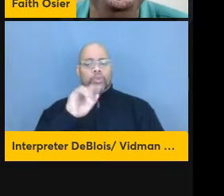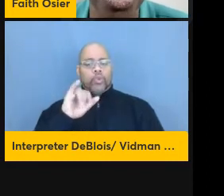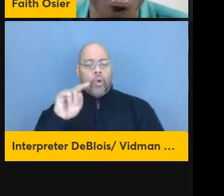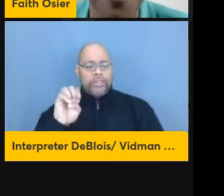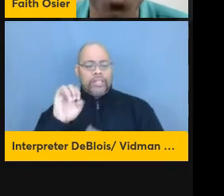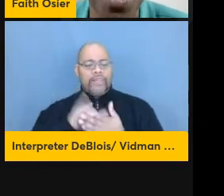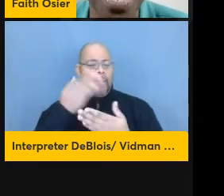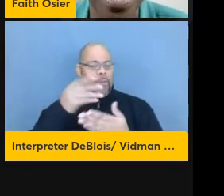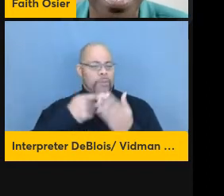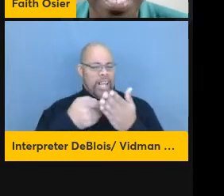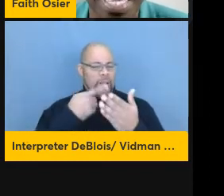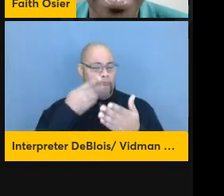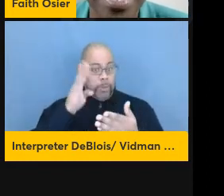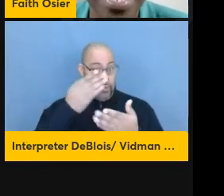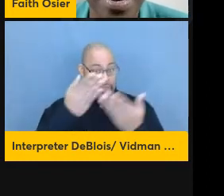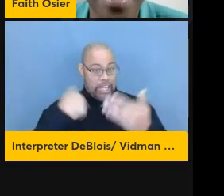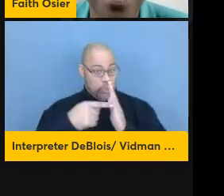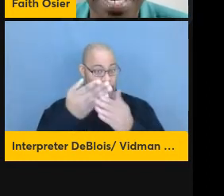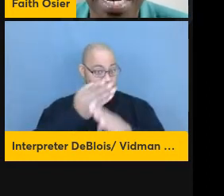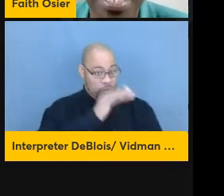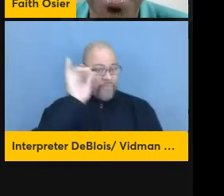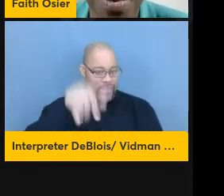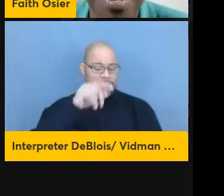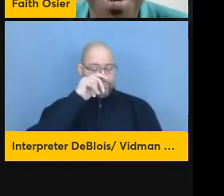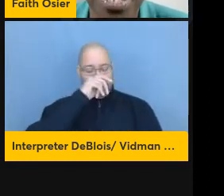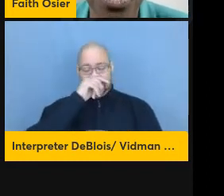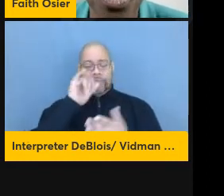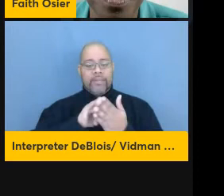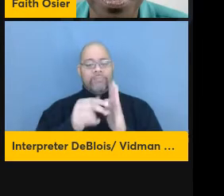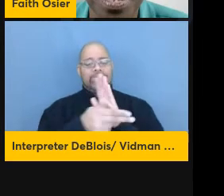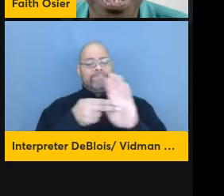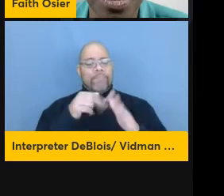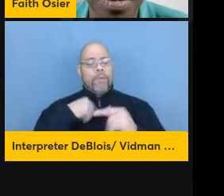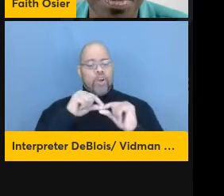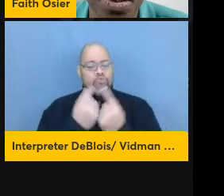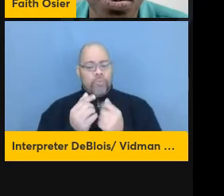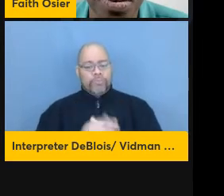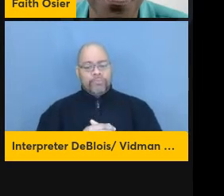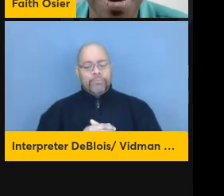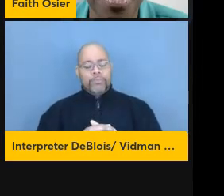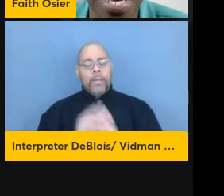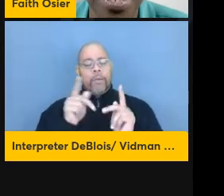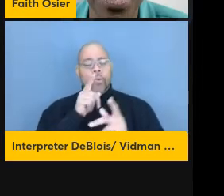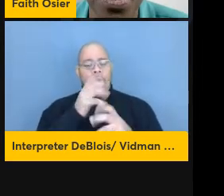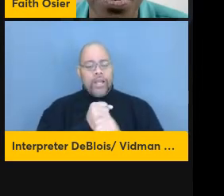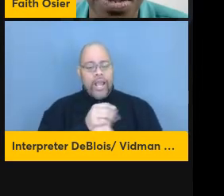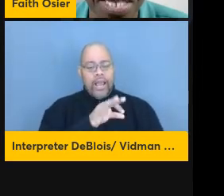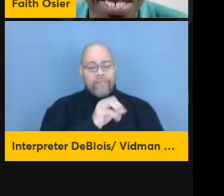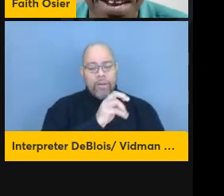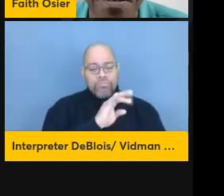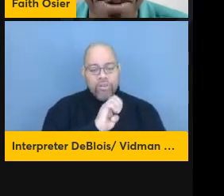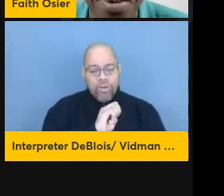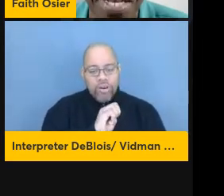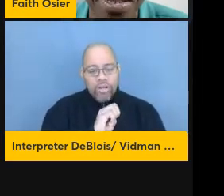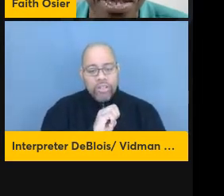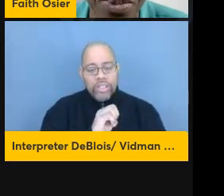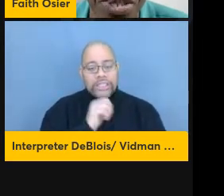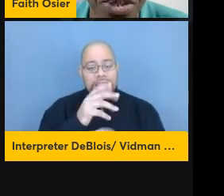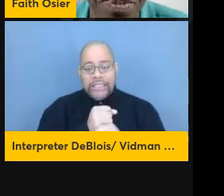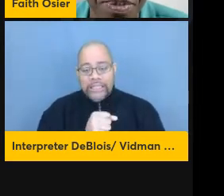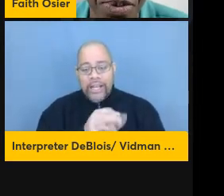showed you before. And here I've classified my groups and to people who got febrile who didn't get febrile. These were people